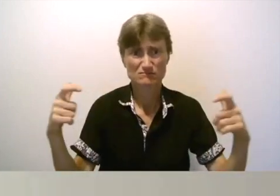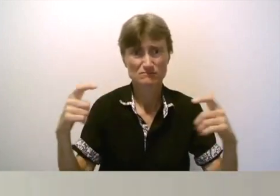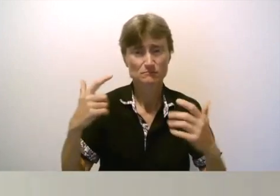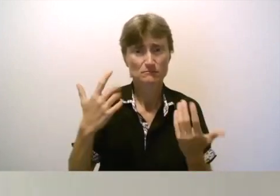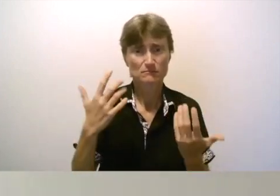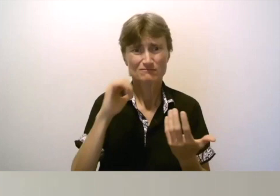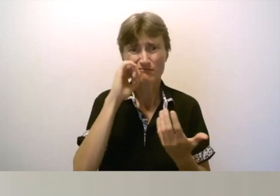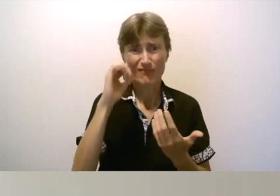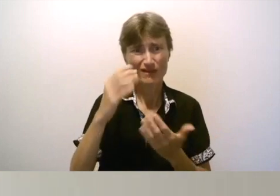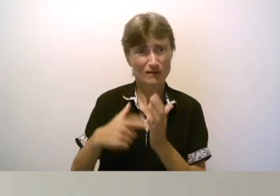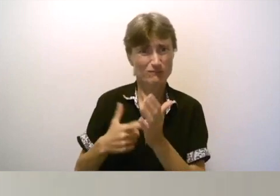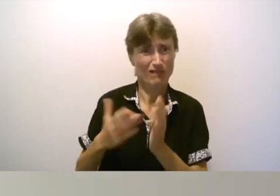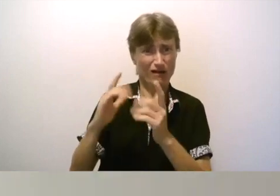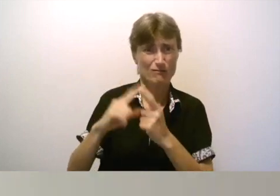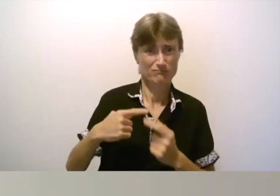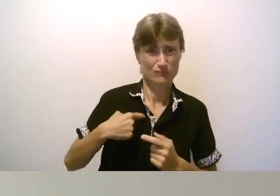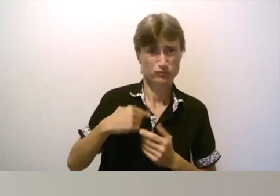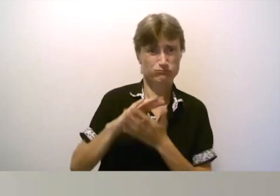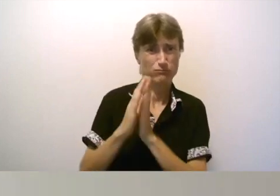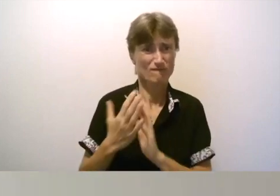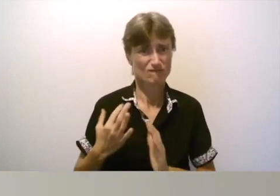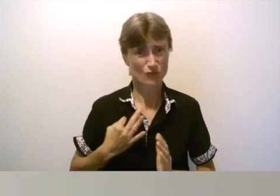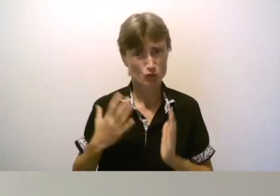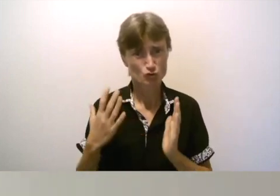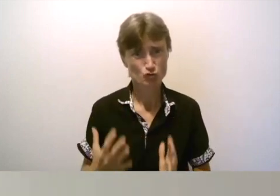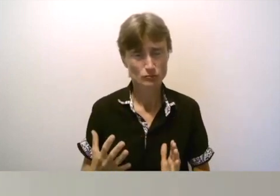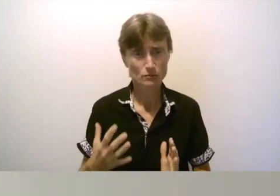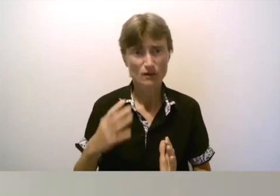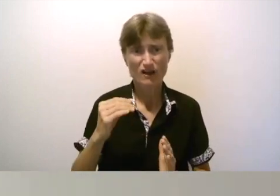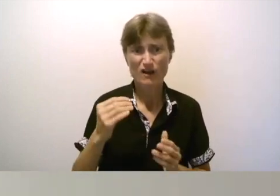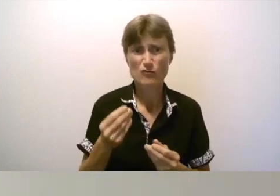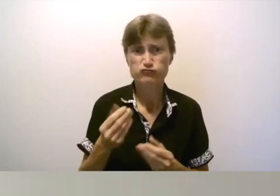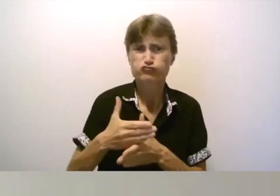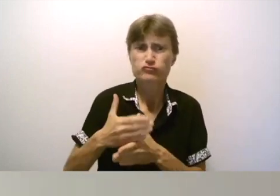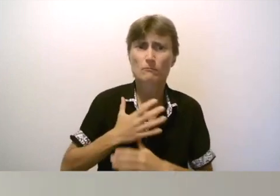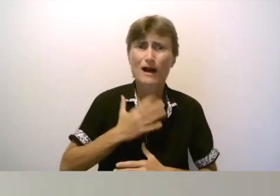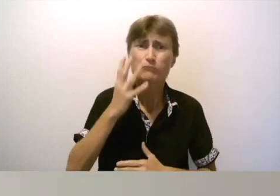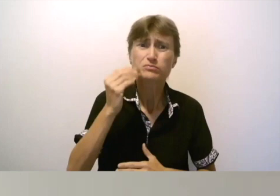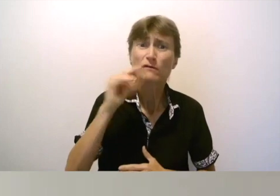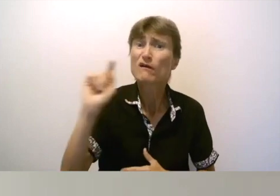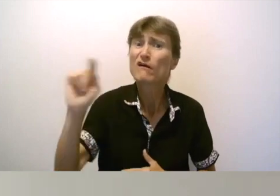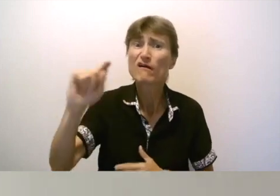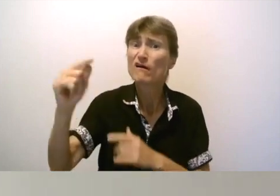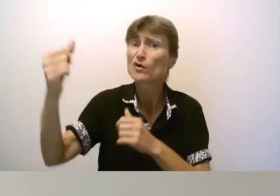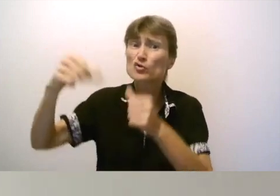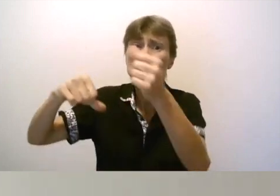and give my give my experience to other places so uh you don't even know if patty knows this